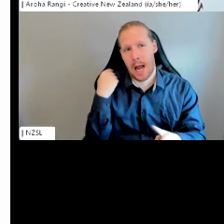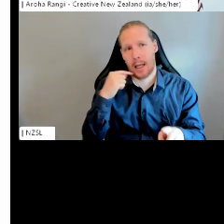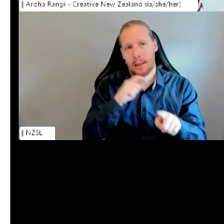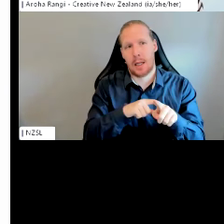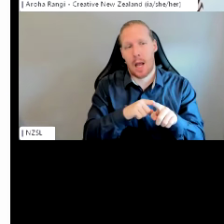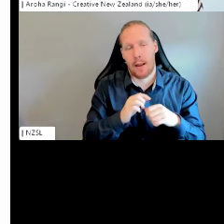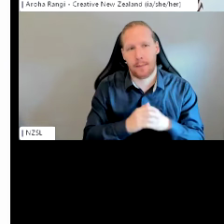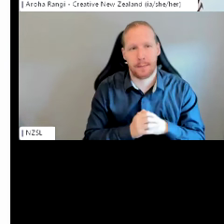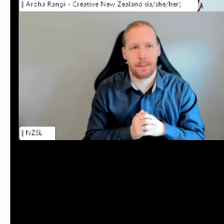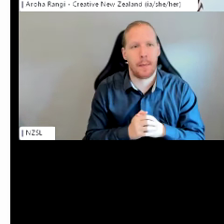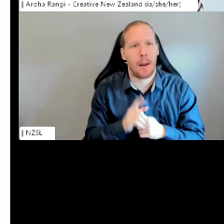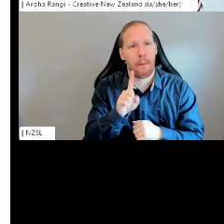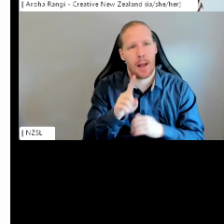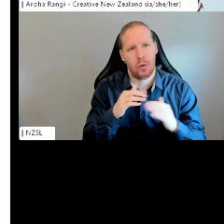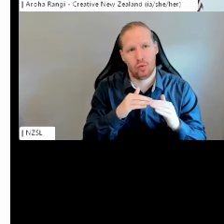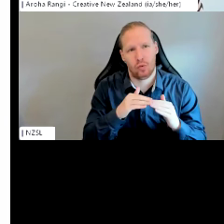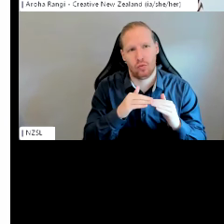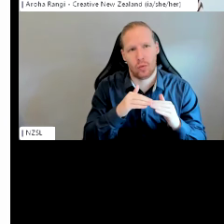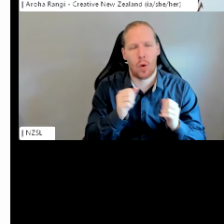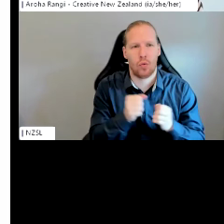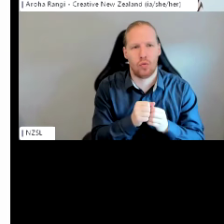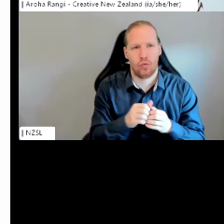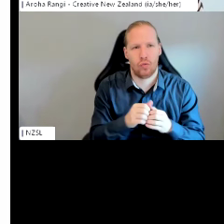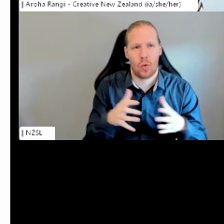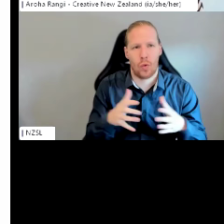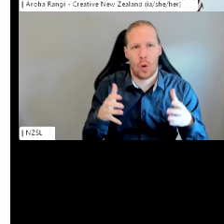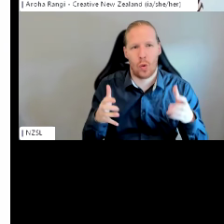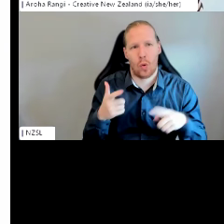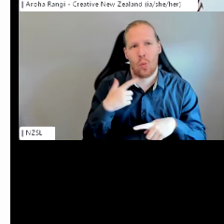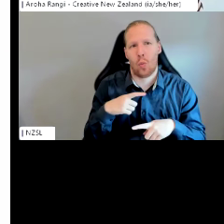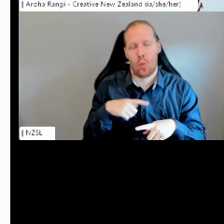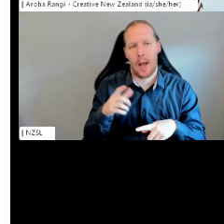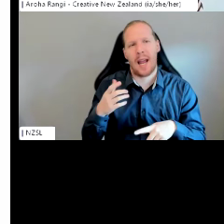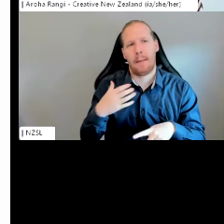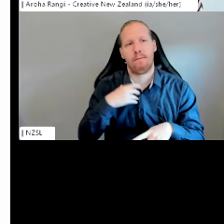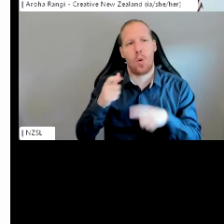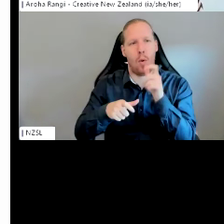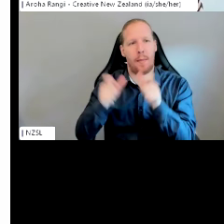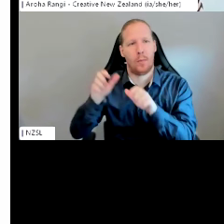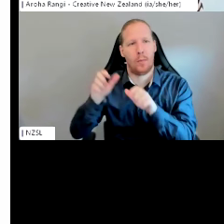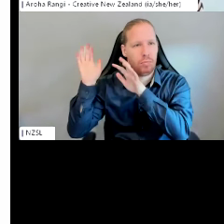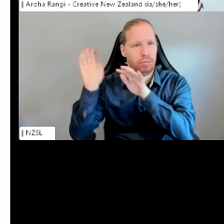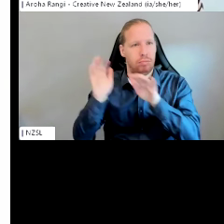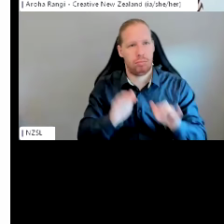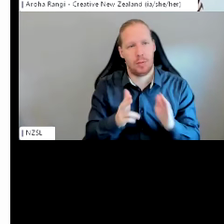volume is actually the result of population growth um rather than uh incidents of attending the arts.